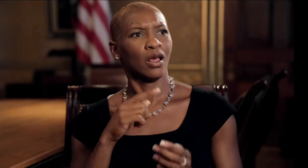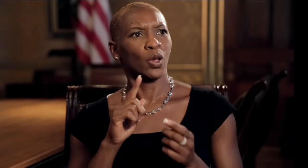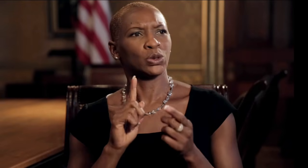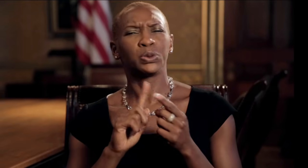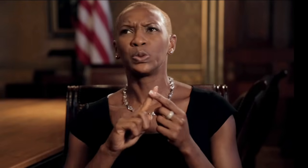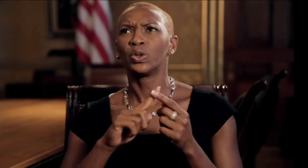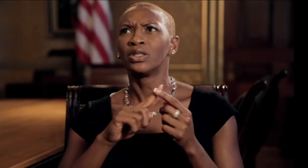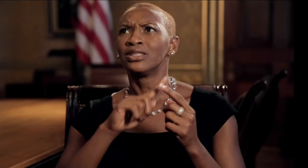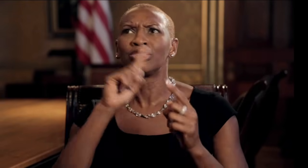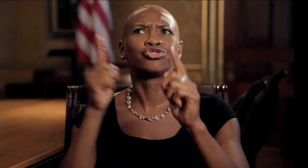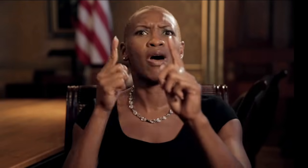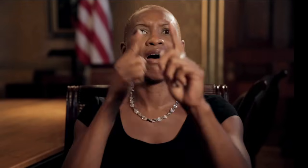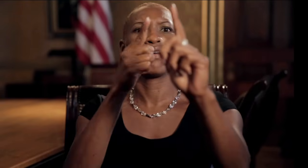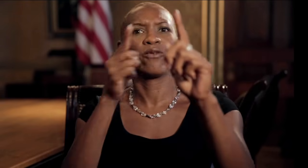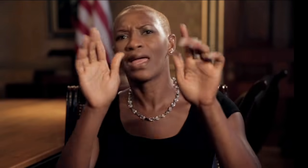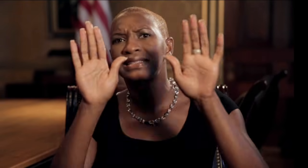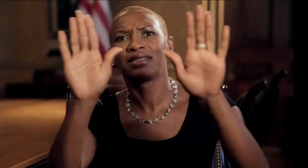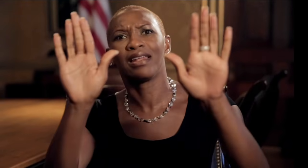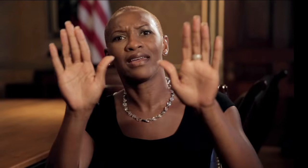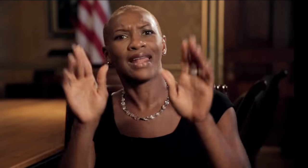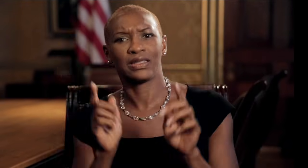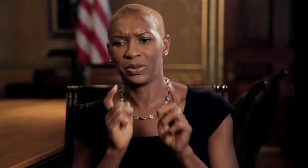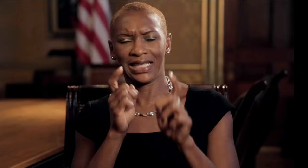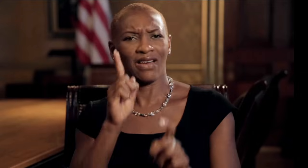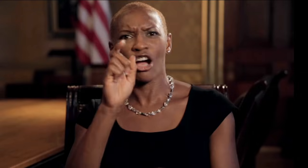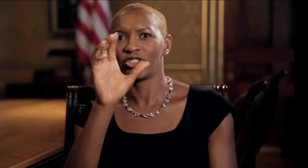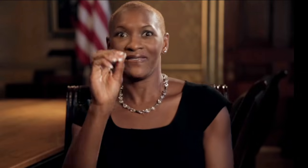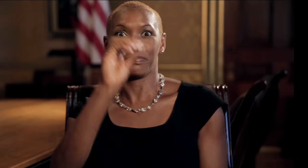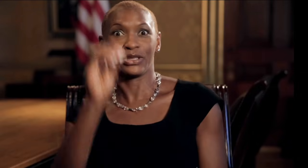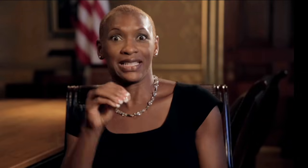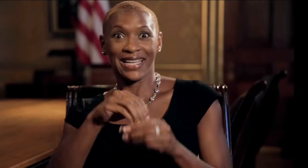to strive for excellence and to give 150%